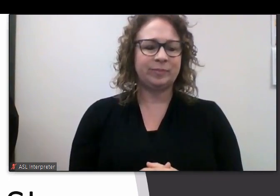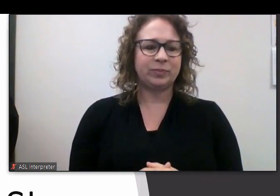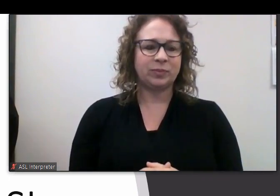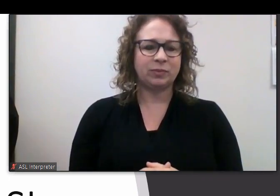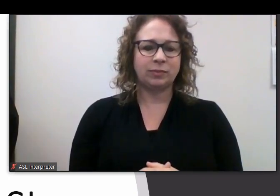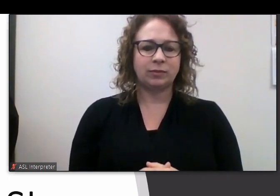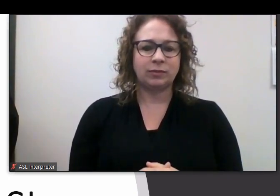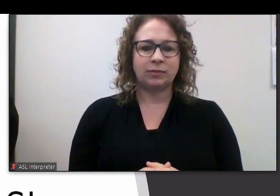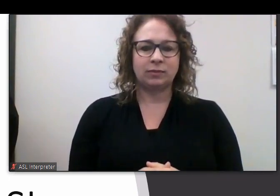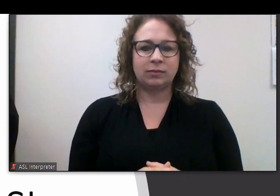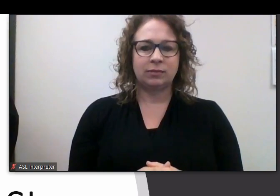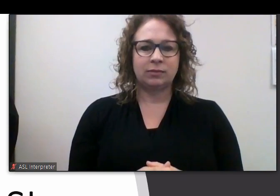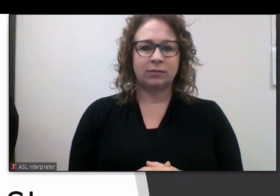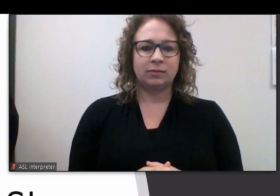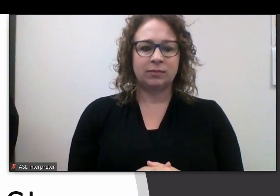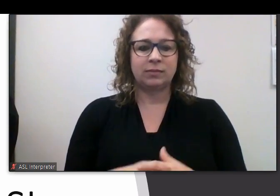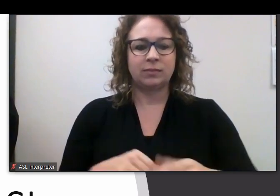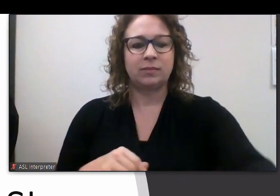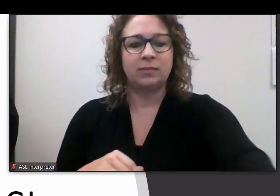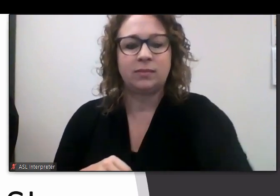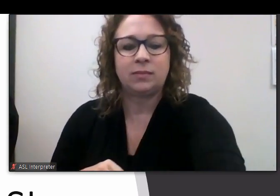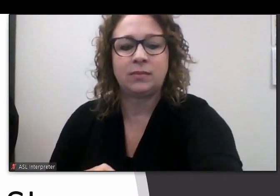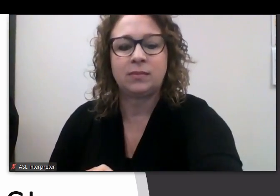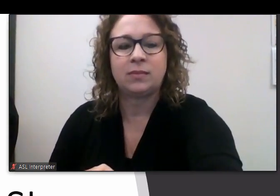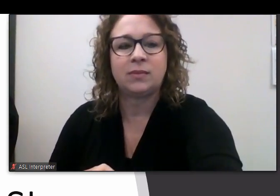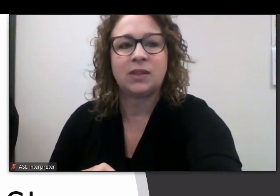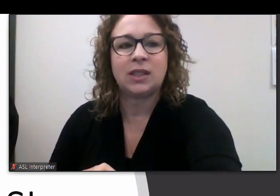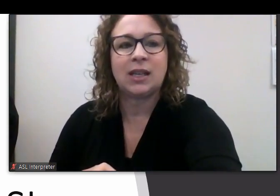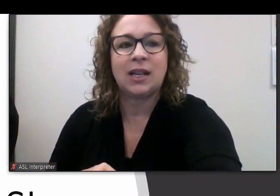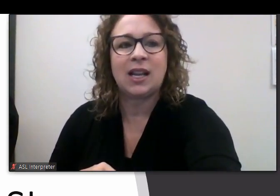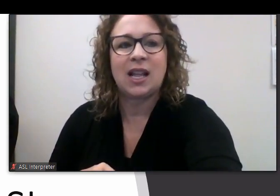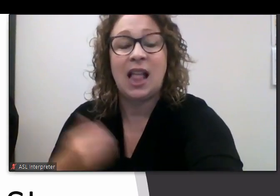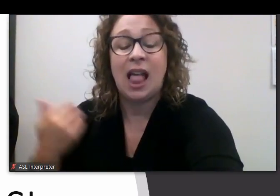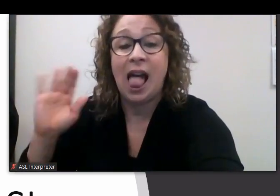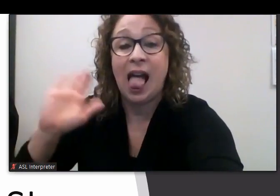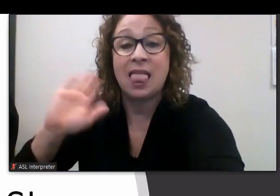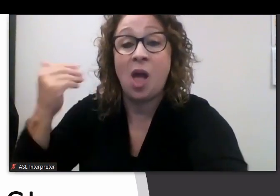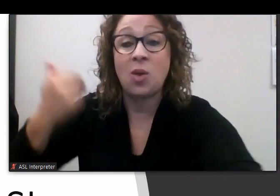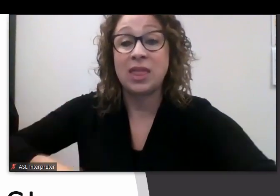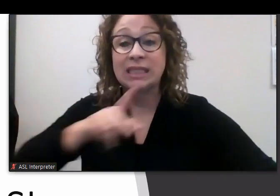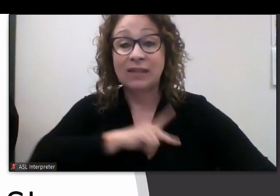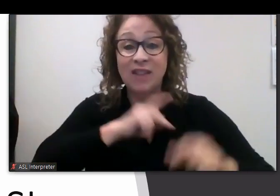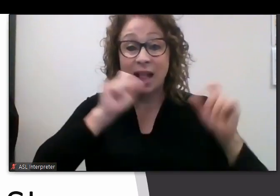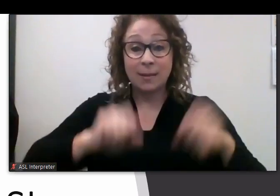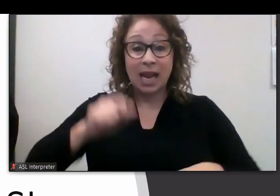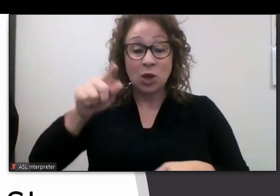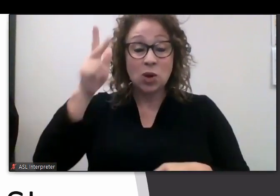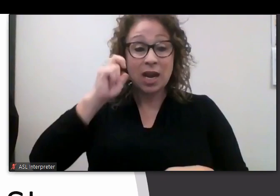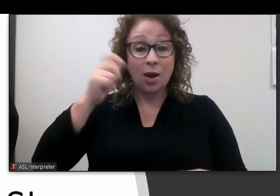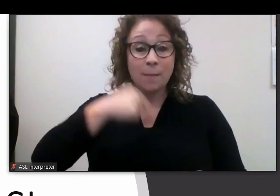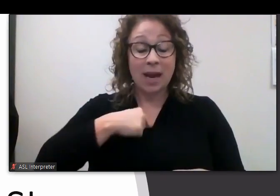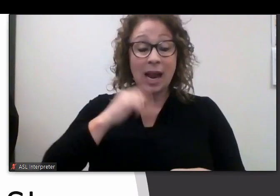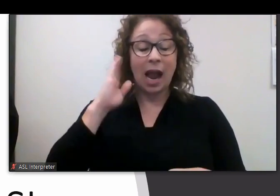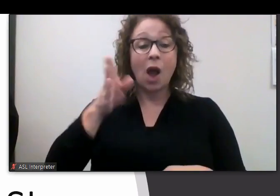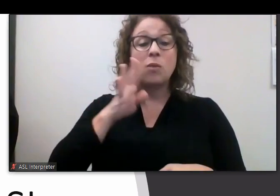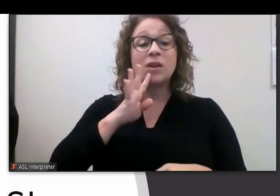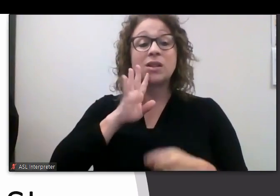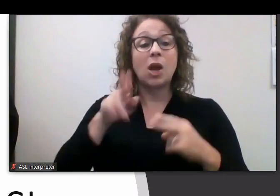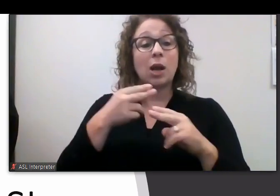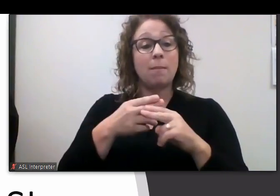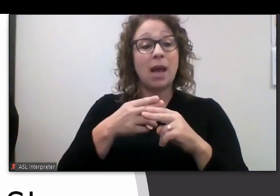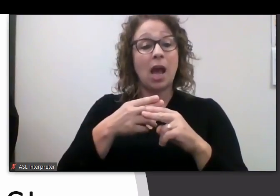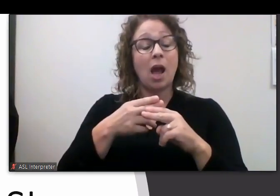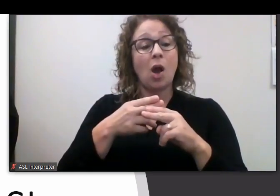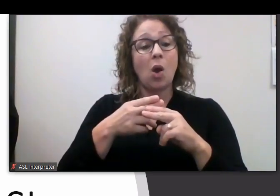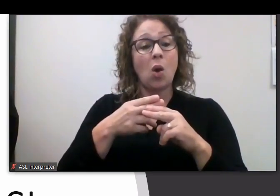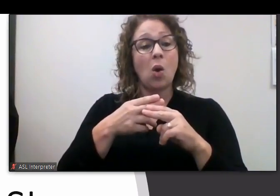(Philip Woodward) Hello, this is Philip Woodward, can you hear me? I'm gonna talk about guidelines for ASL.